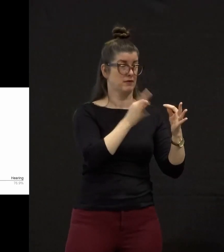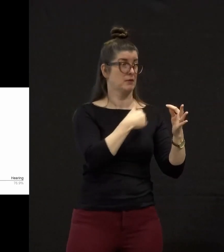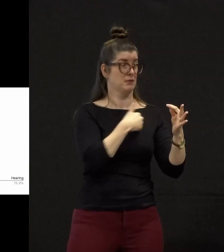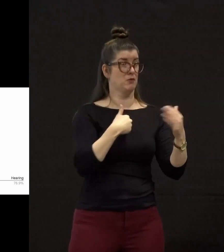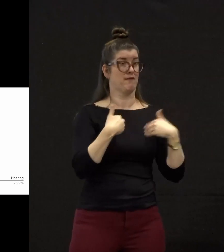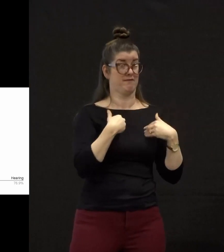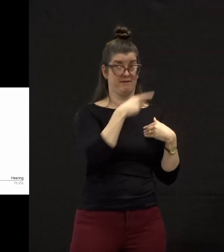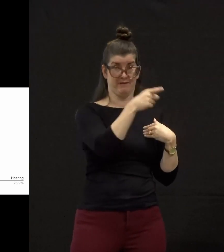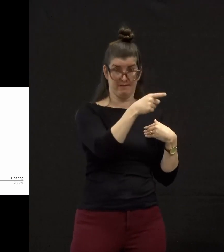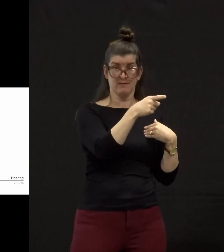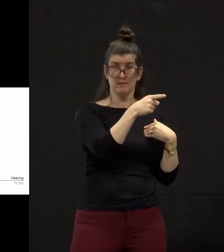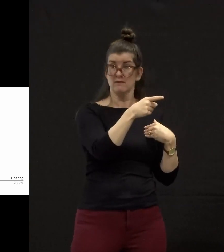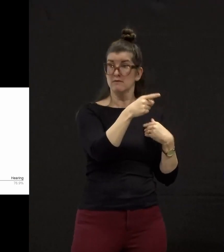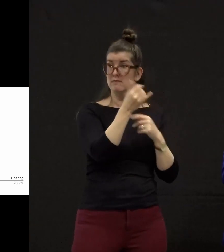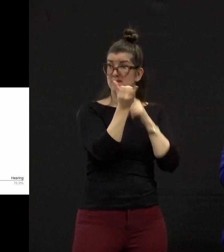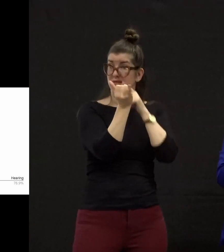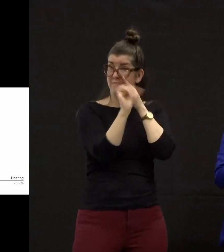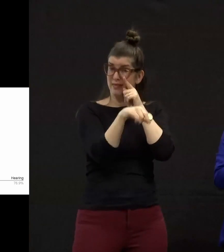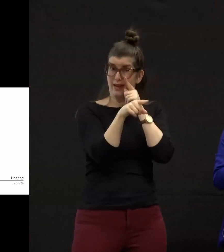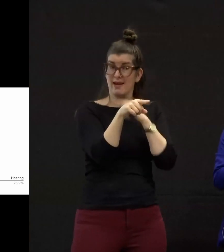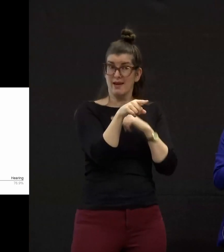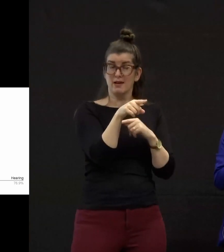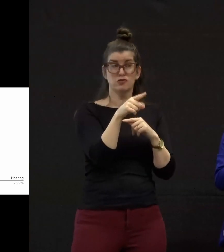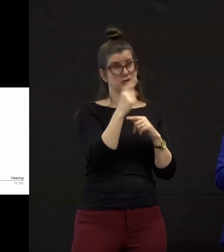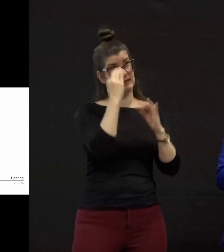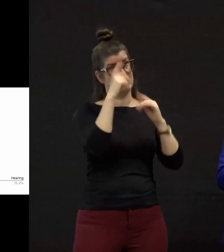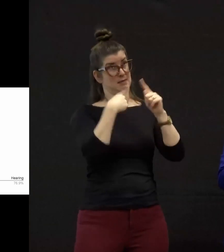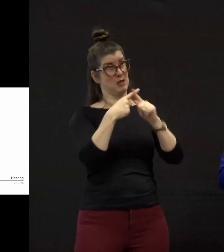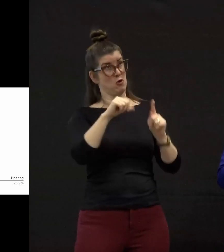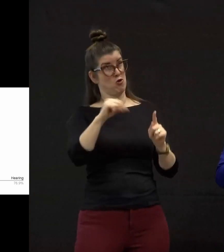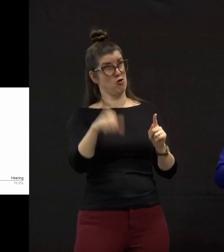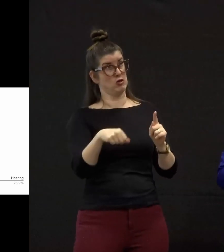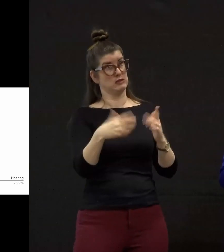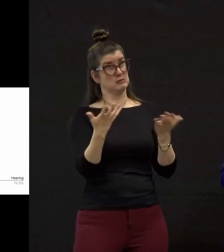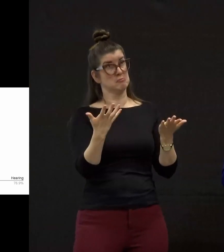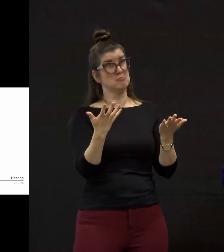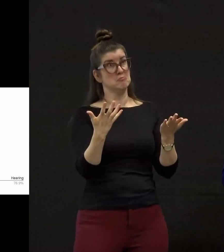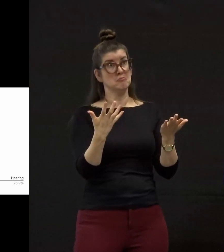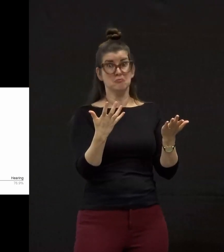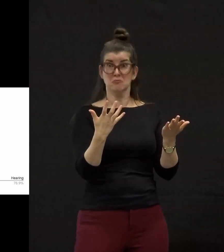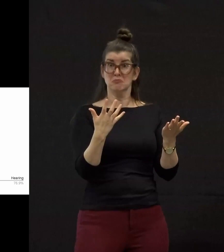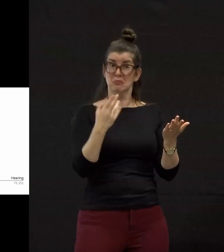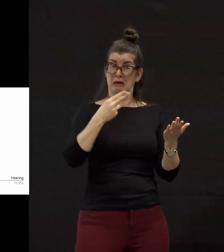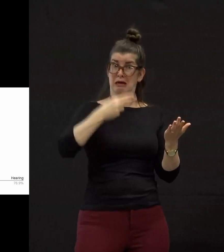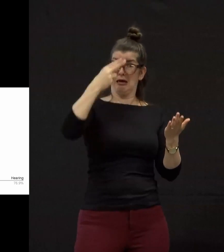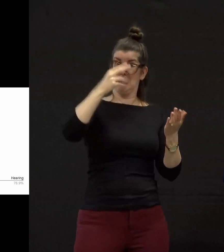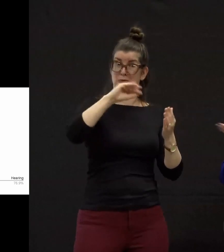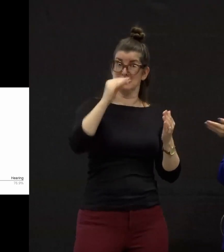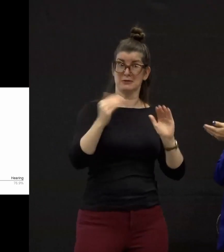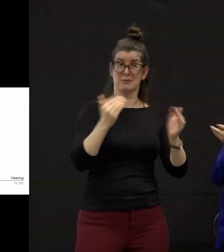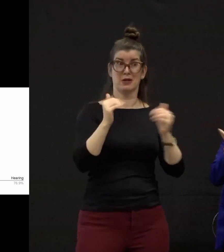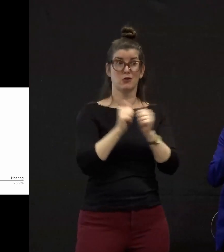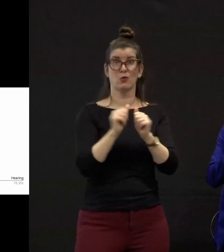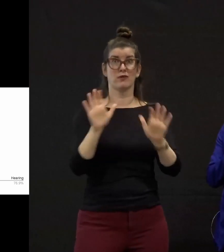And that is actually, thinking about Austin, a fairly high percentage compared to what we might see nationally,